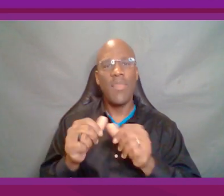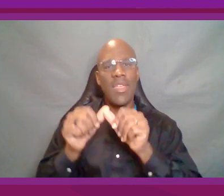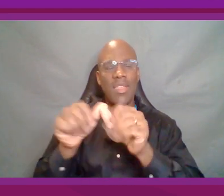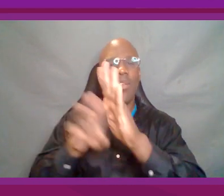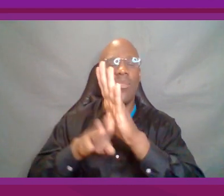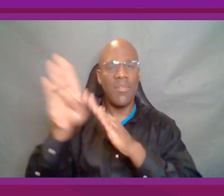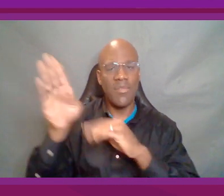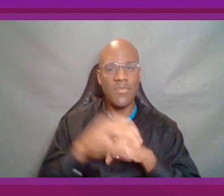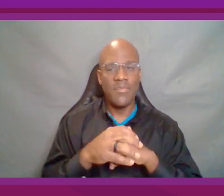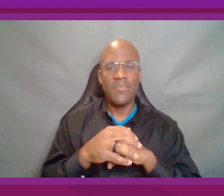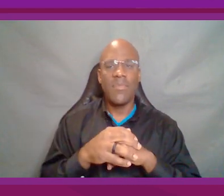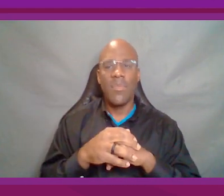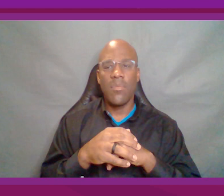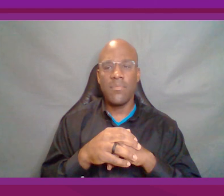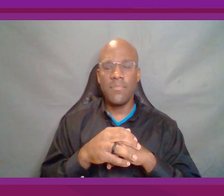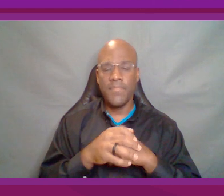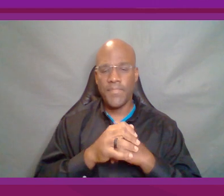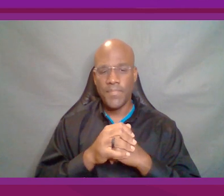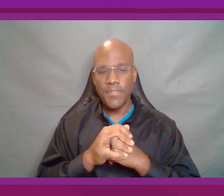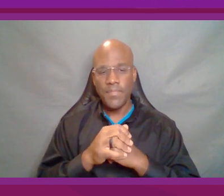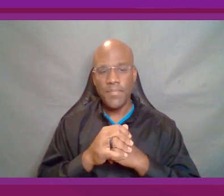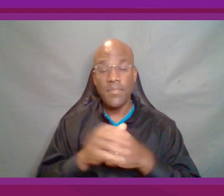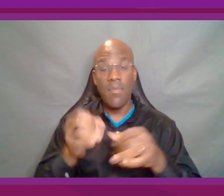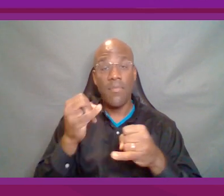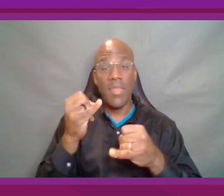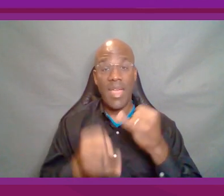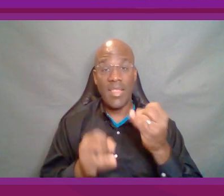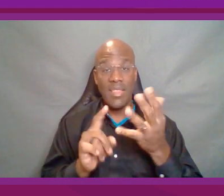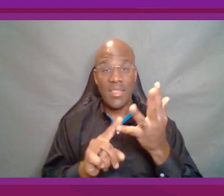and it does send a message whether you're truly a great place to work. And lastly,